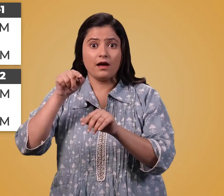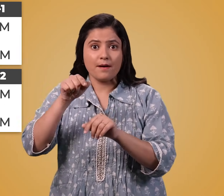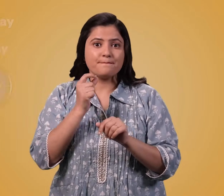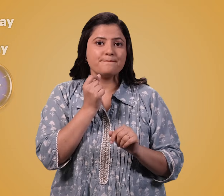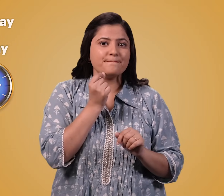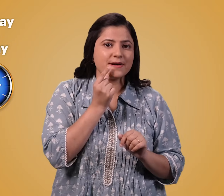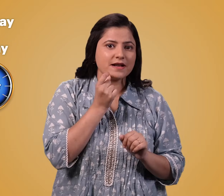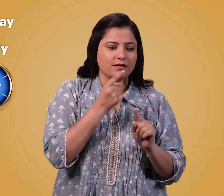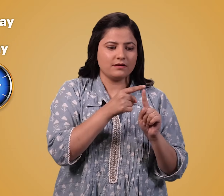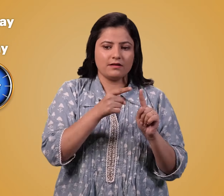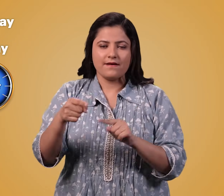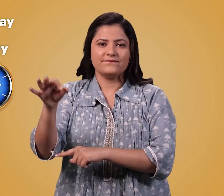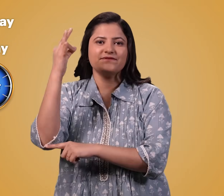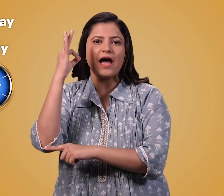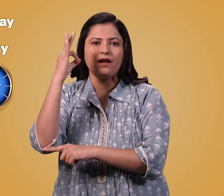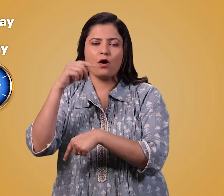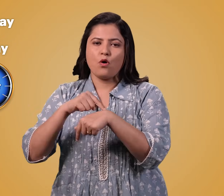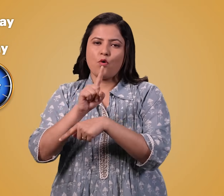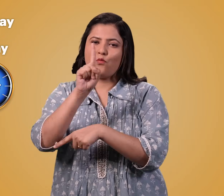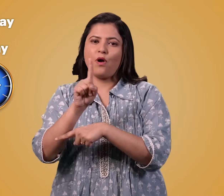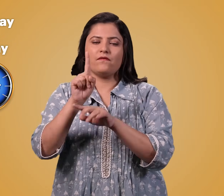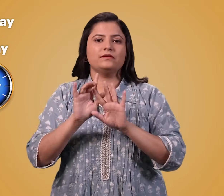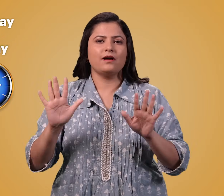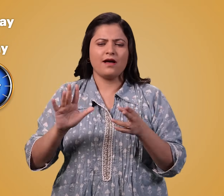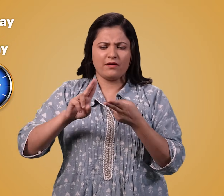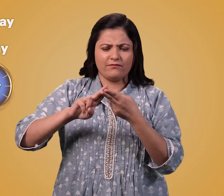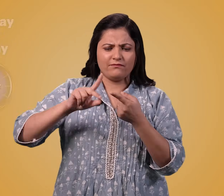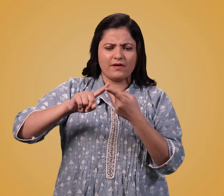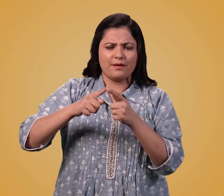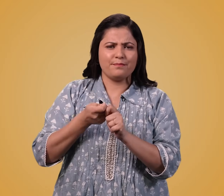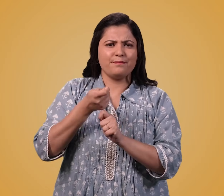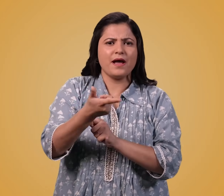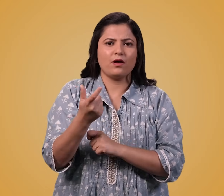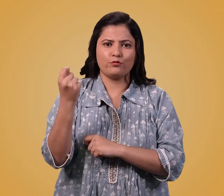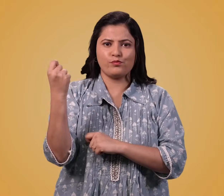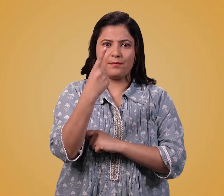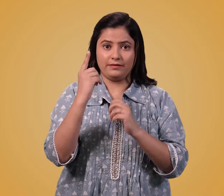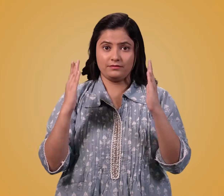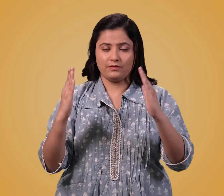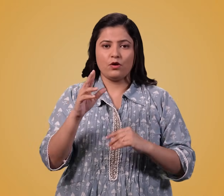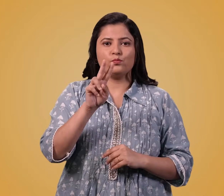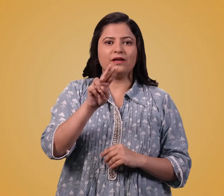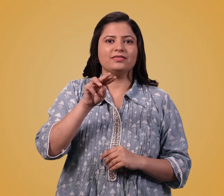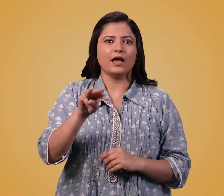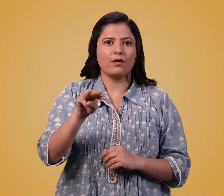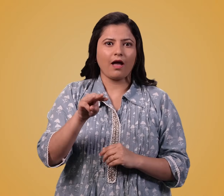It is from Monday to Friday for one hour. It is a one month course and fees is Rs 2,000.